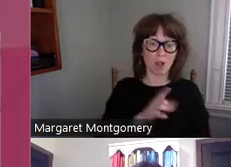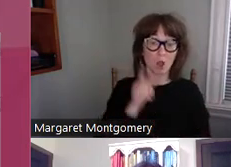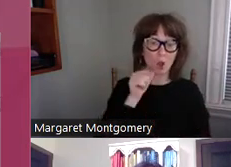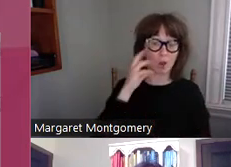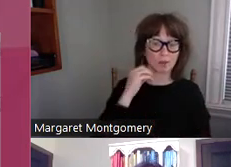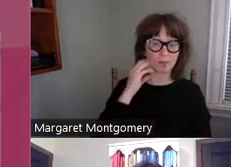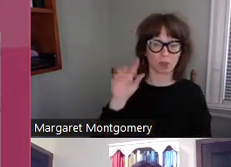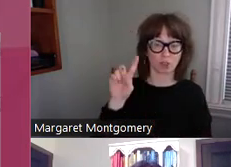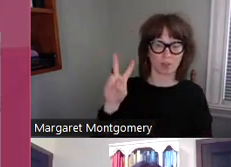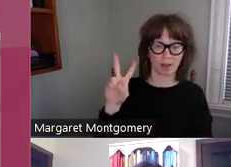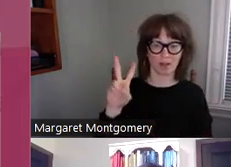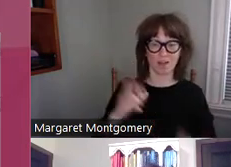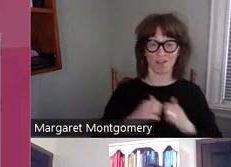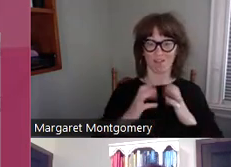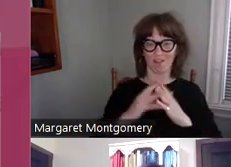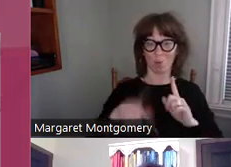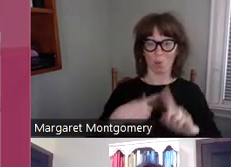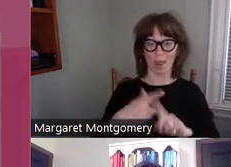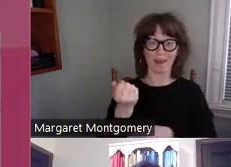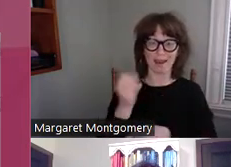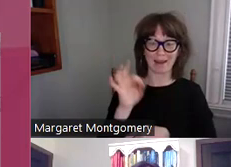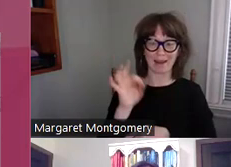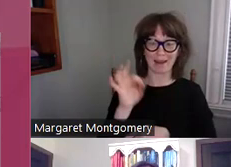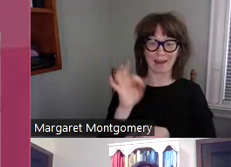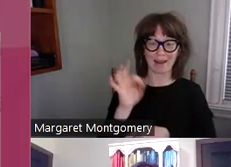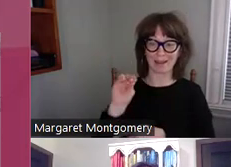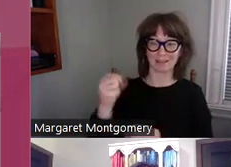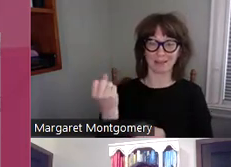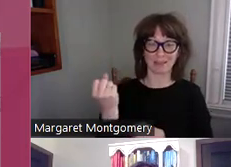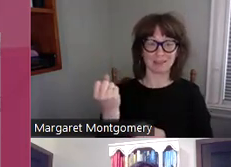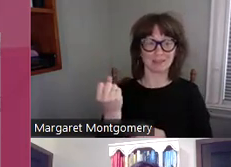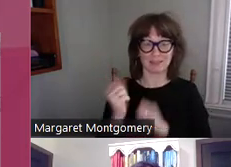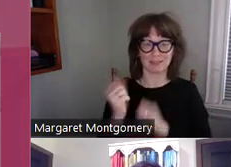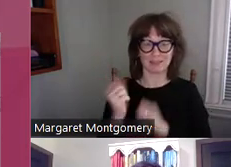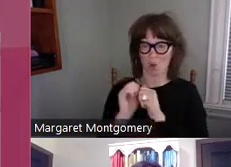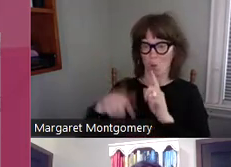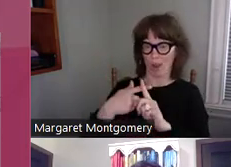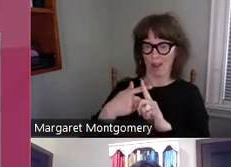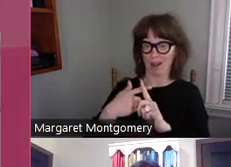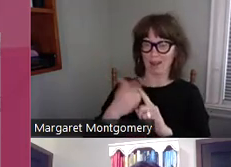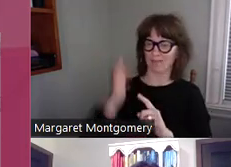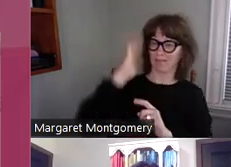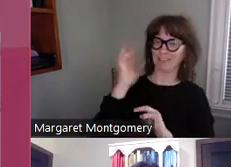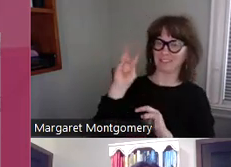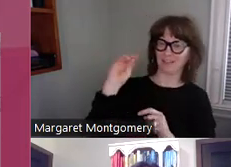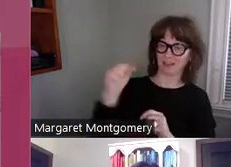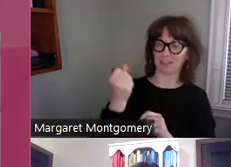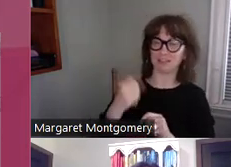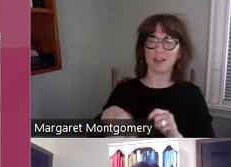in the early 19 seventies as a legal advice, help line 12:02:51 That supported particularly women at the time you were seeking divorce.